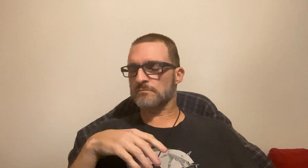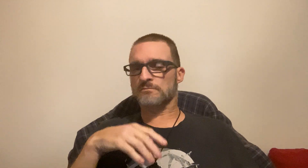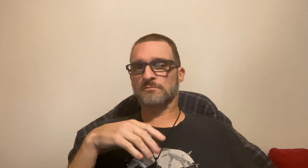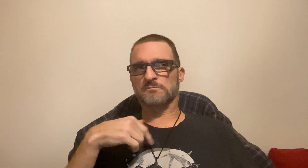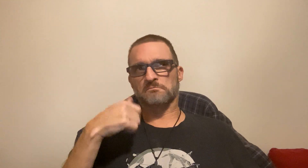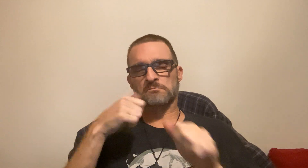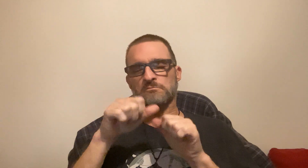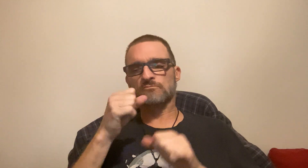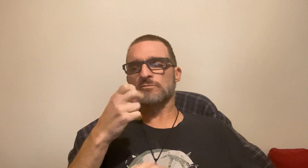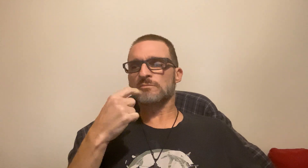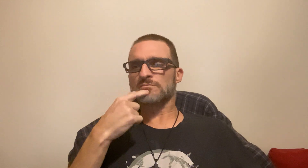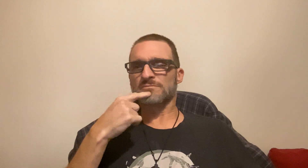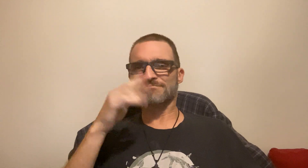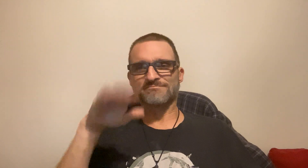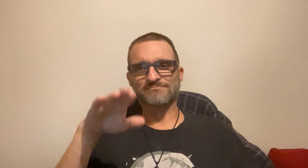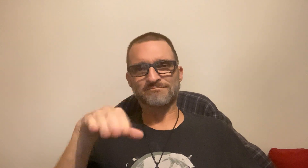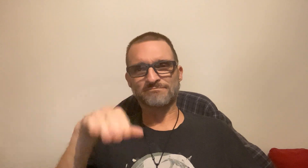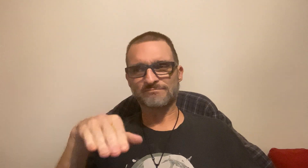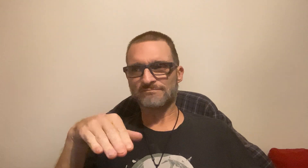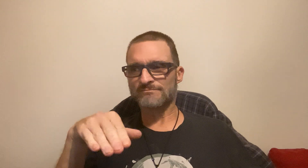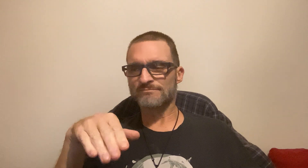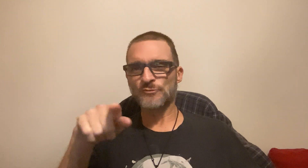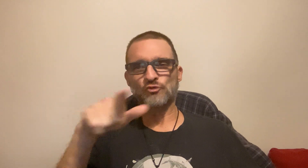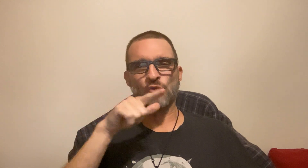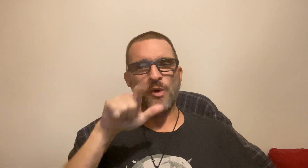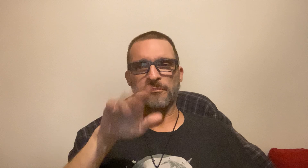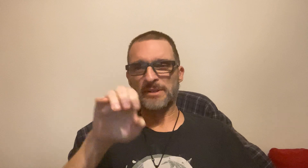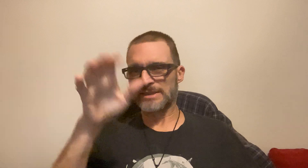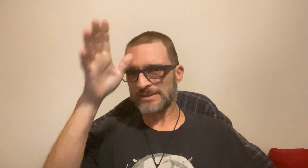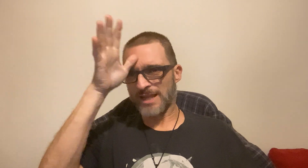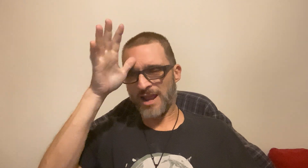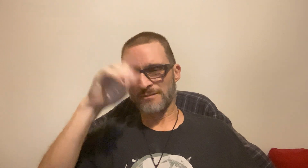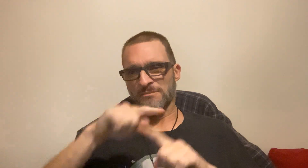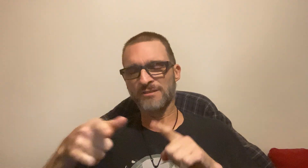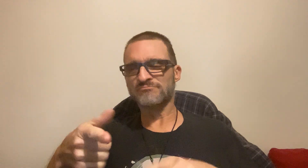to my eyes. I remember she said "You don't have to be Dad.